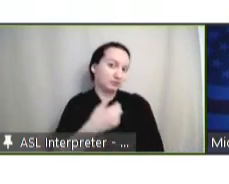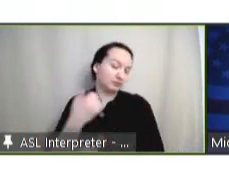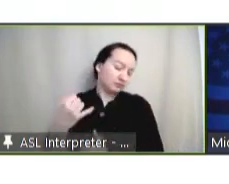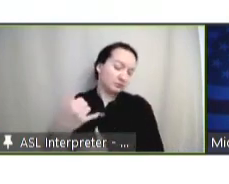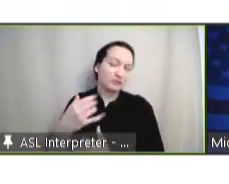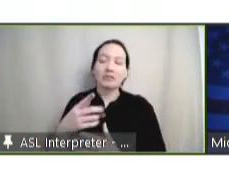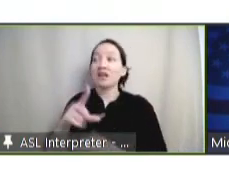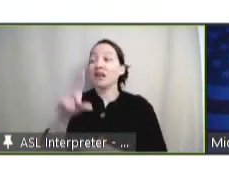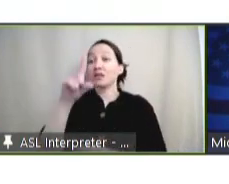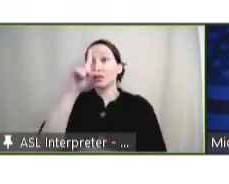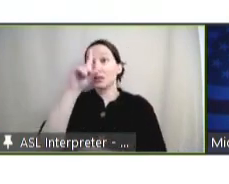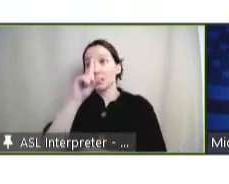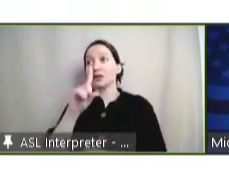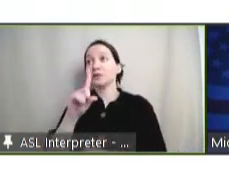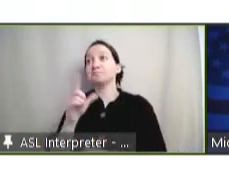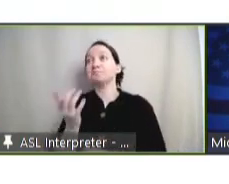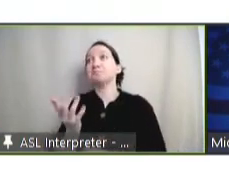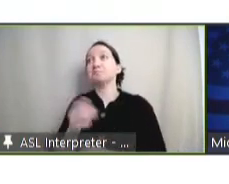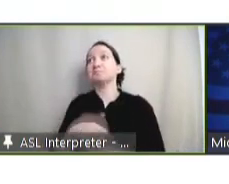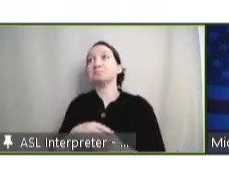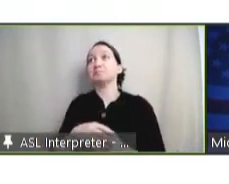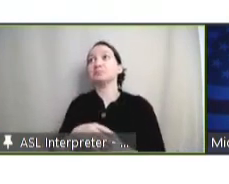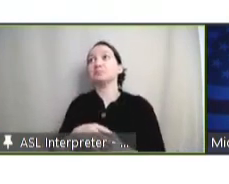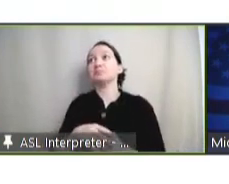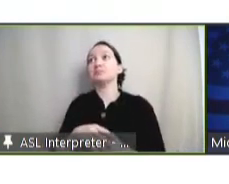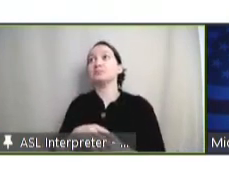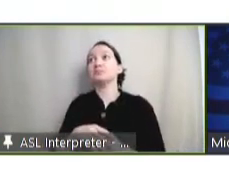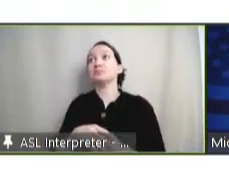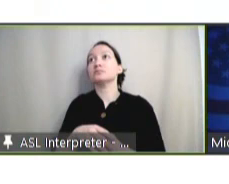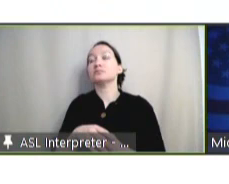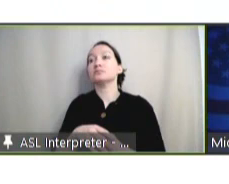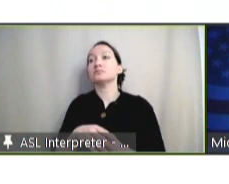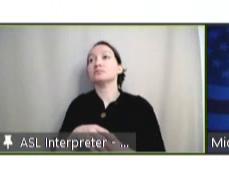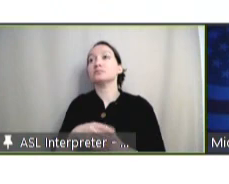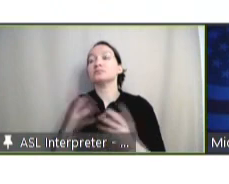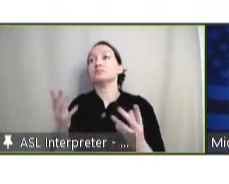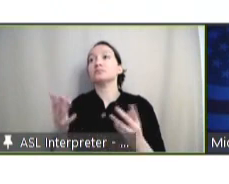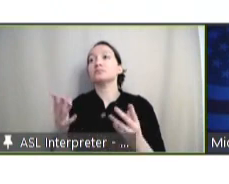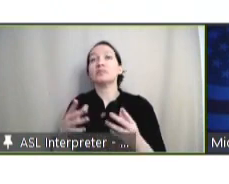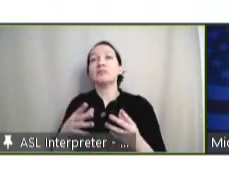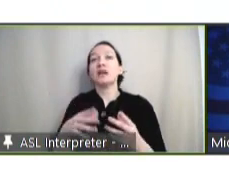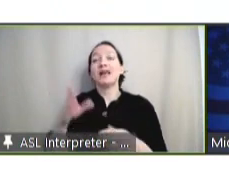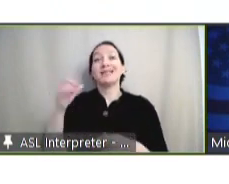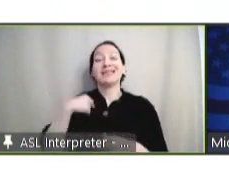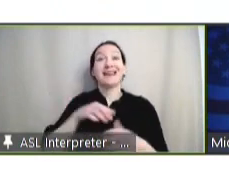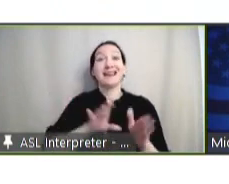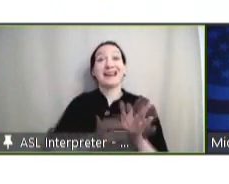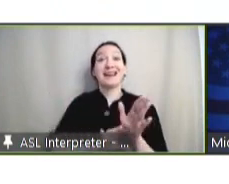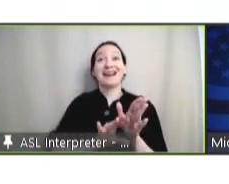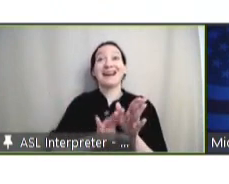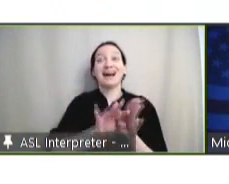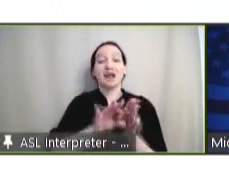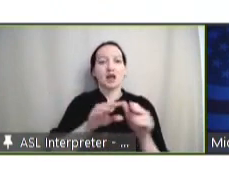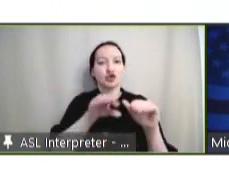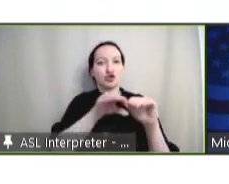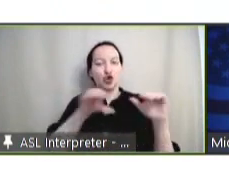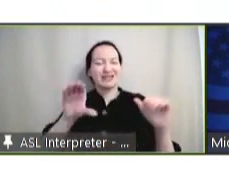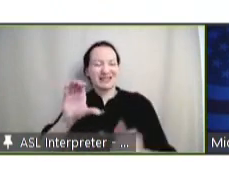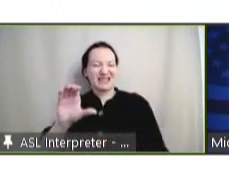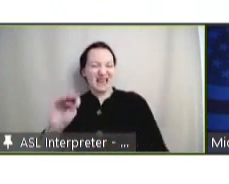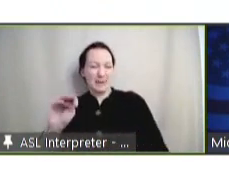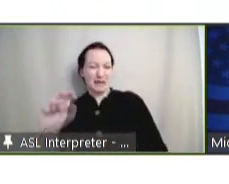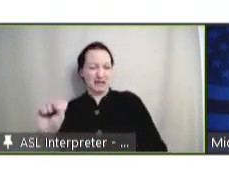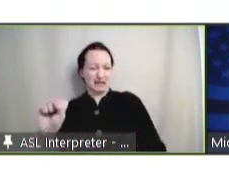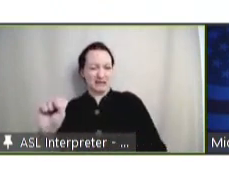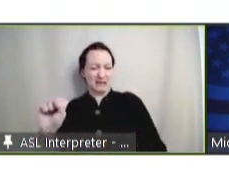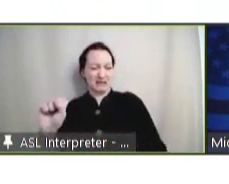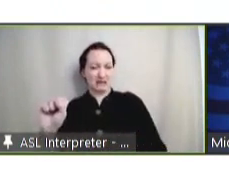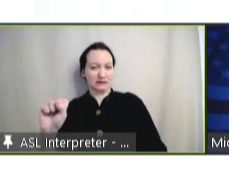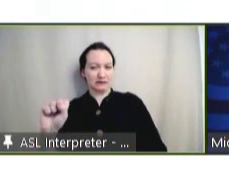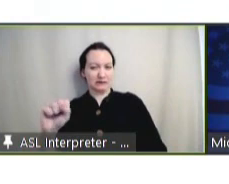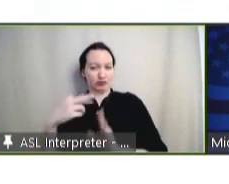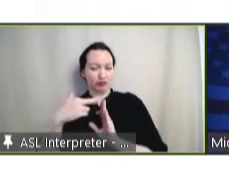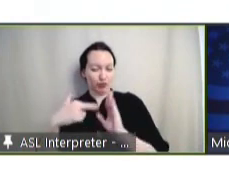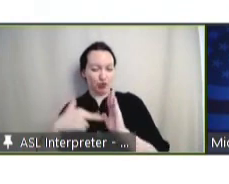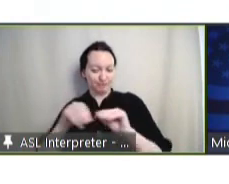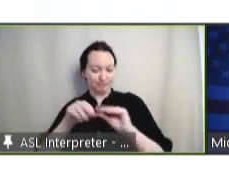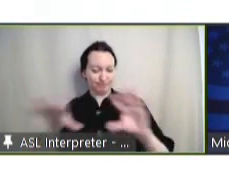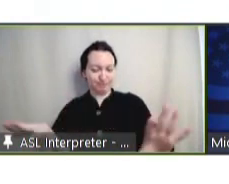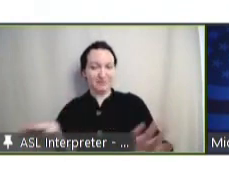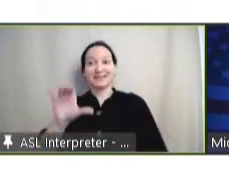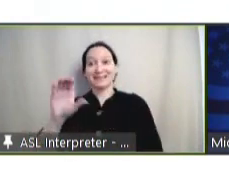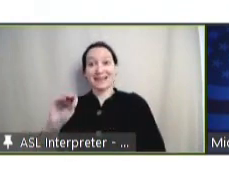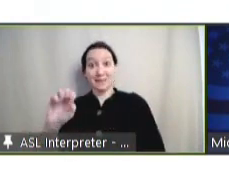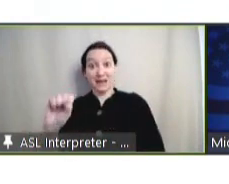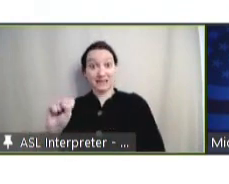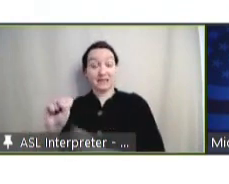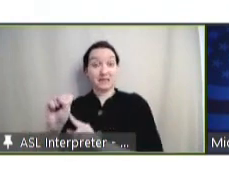it would have -- it's stalled when the CMS rules came out, and the fact that CMS was going to take